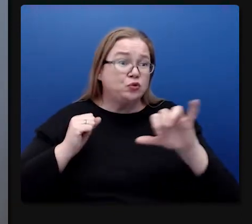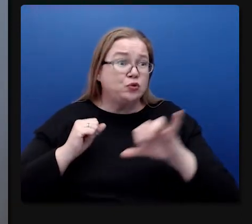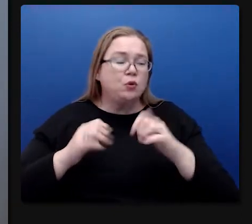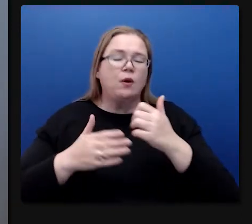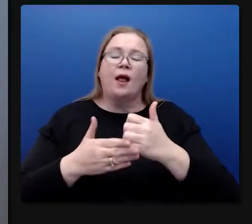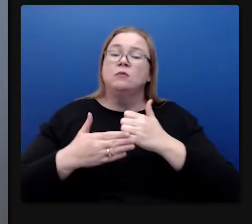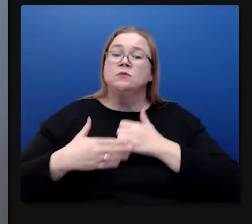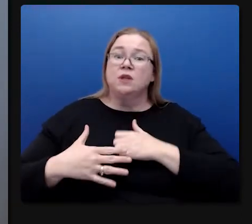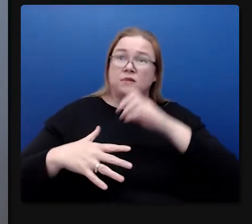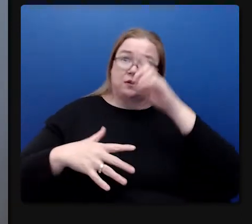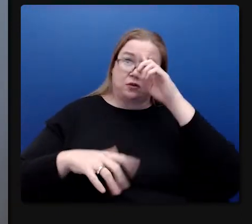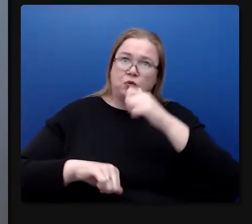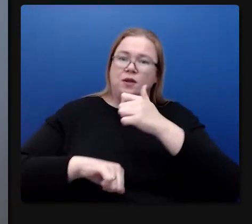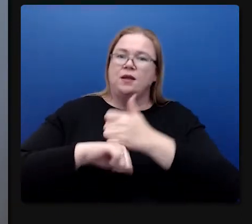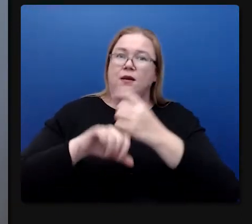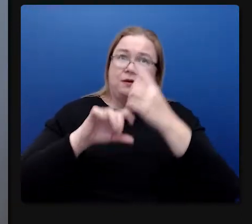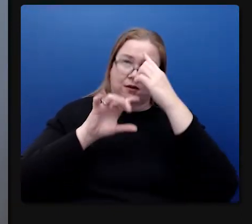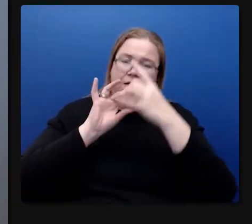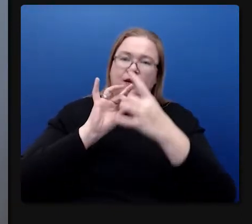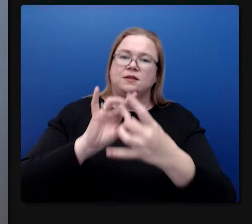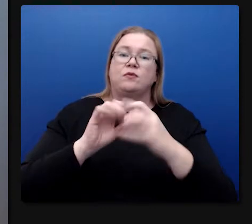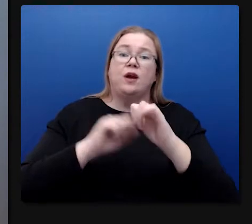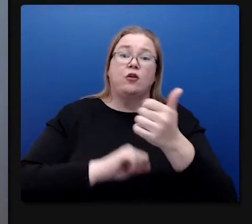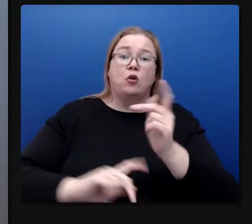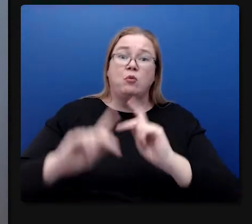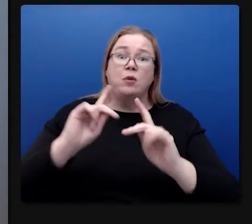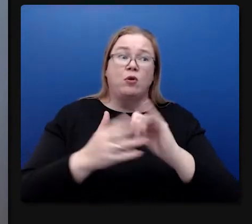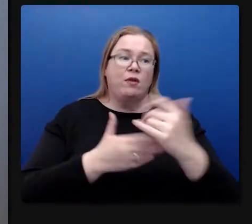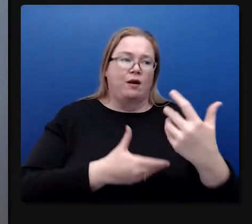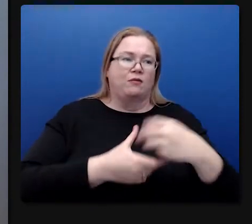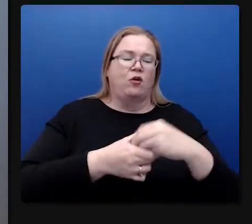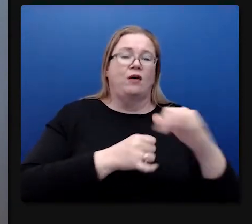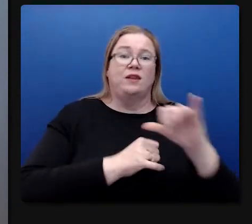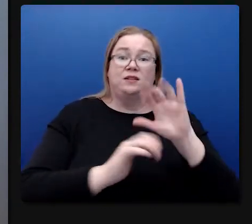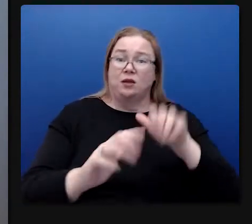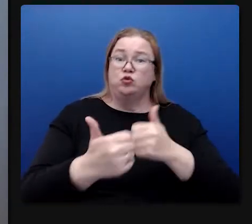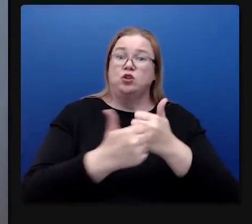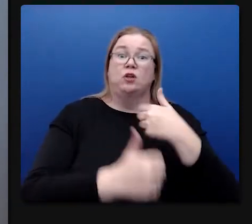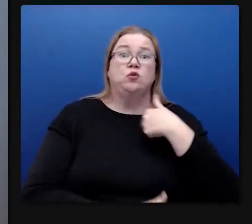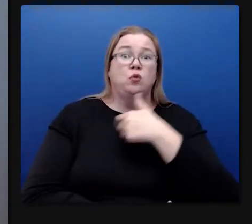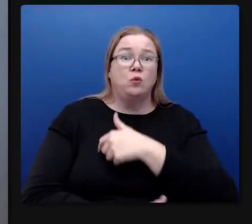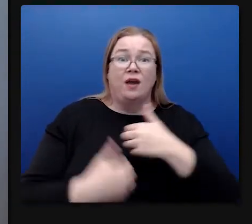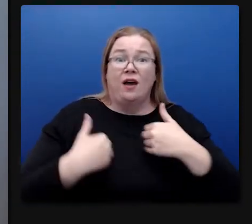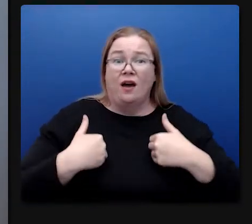and helps us create connectivity with others, who are engaged in the same challenges as we are.